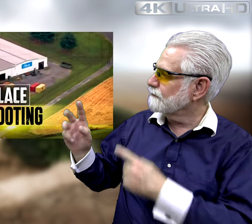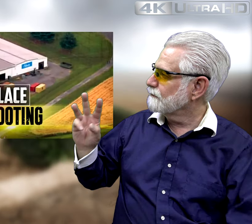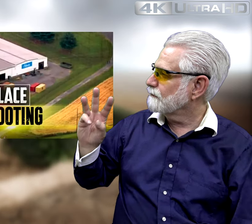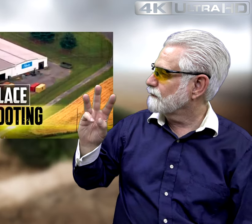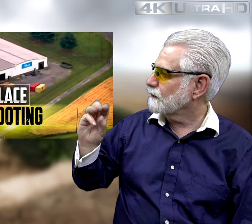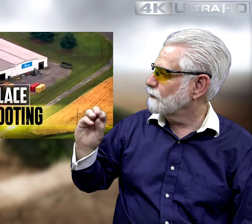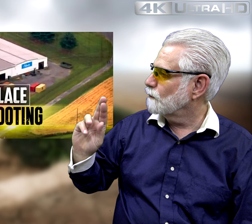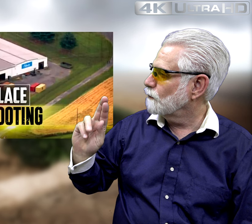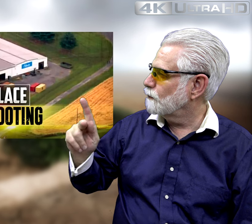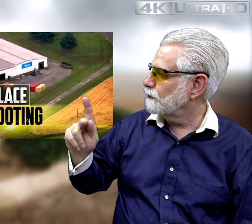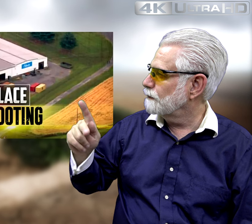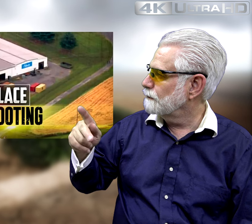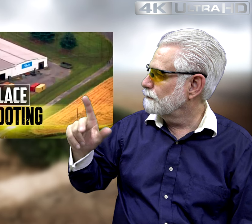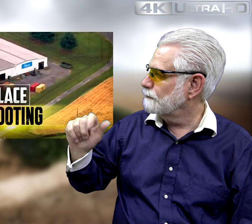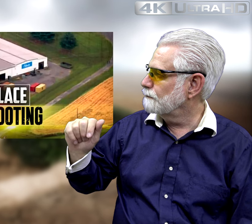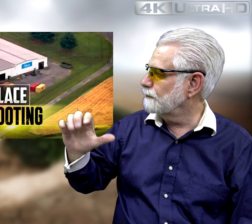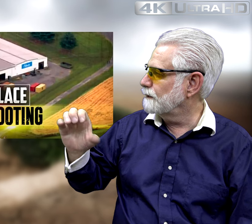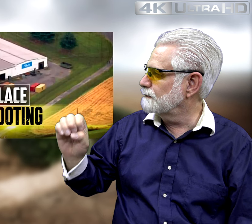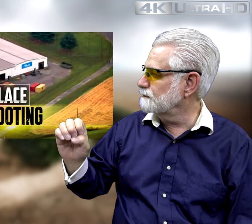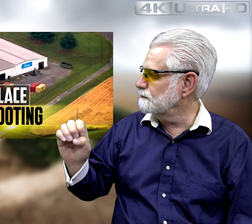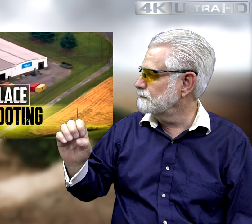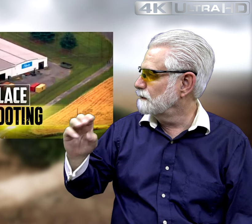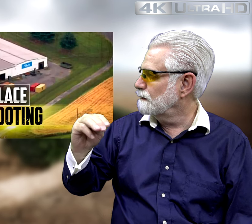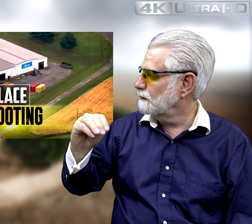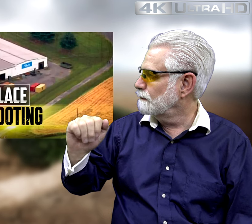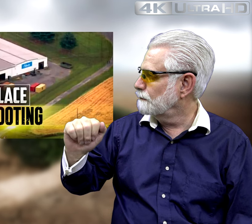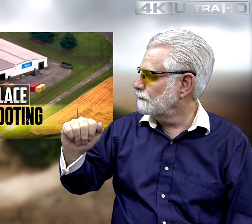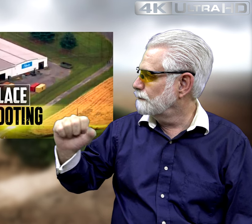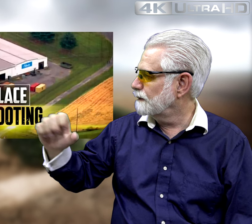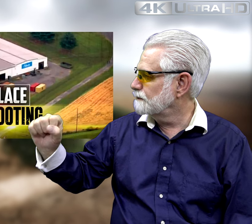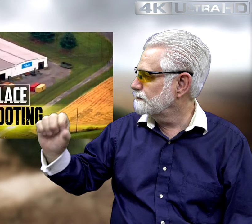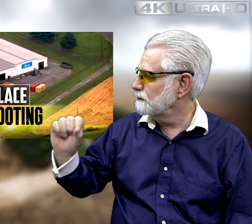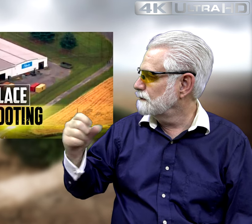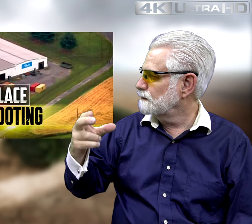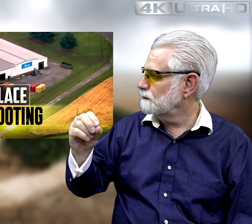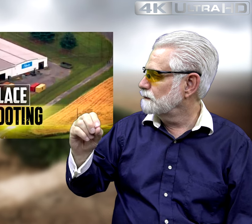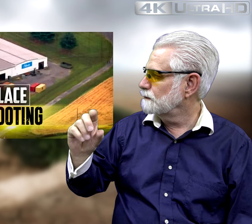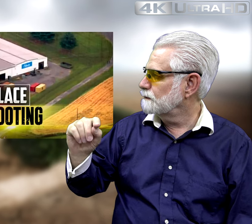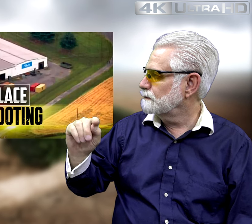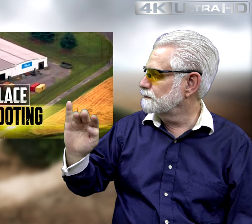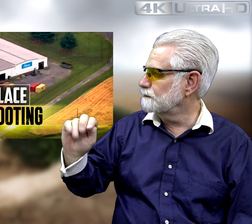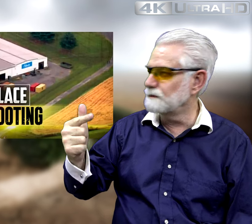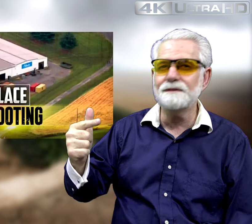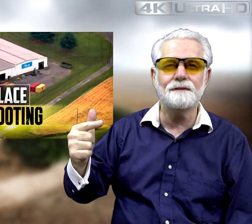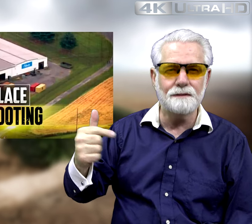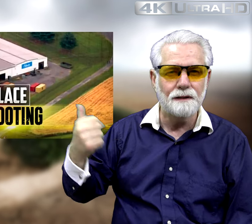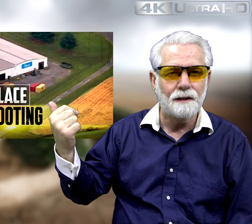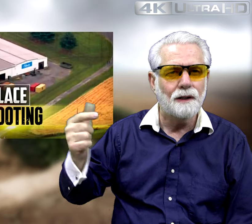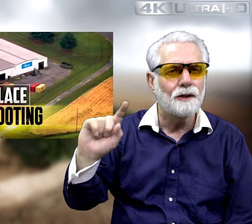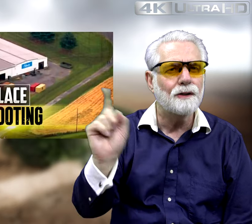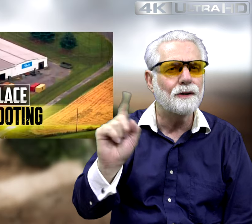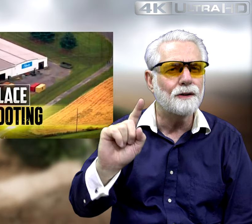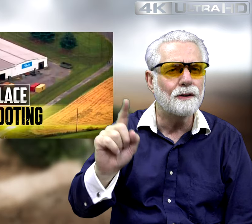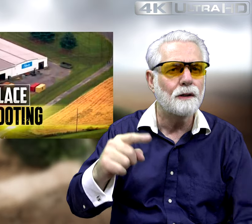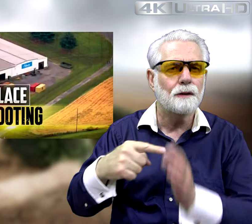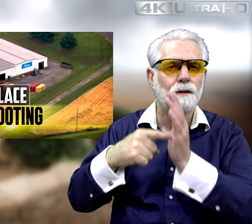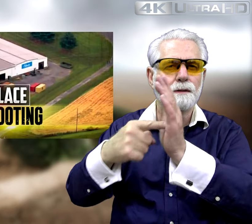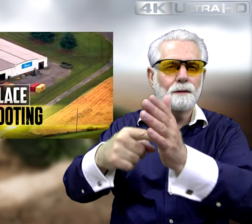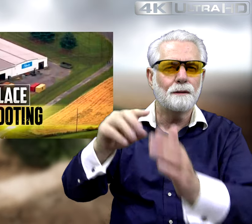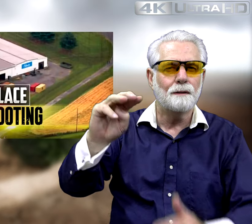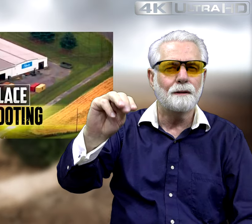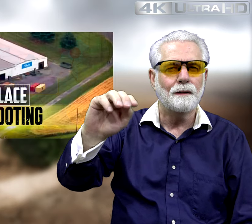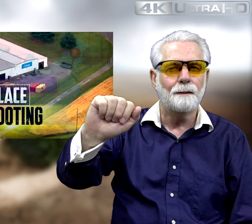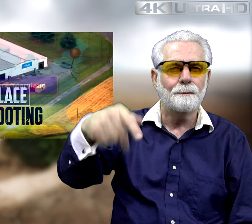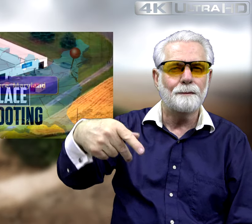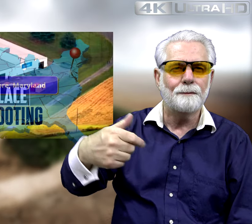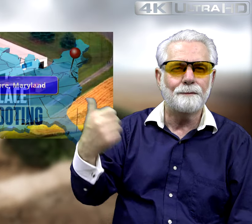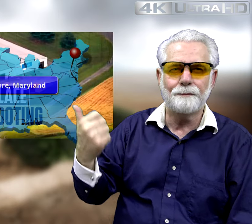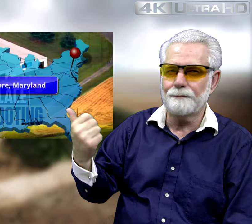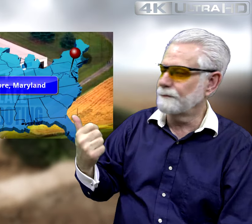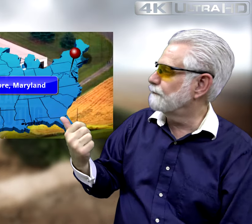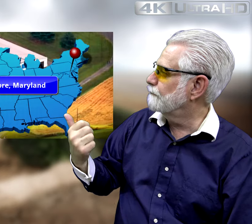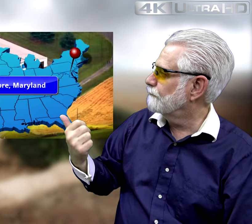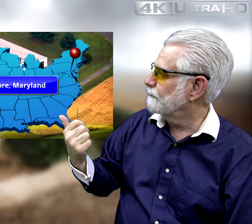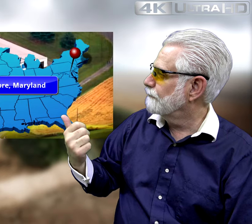“Workplace mass shooting.” Where is this? I’ll show you the map